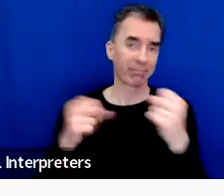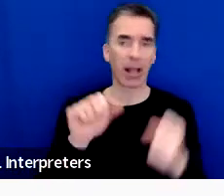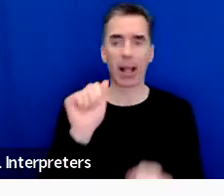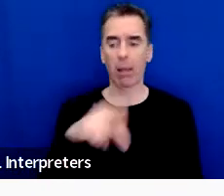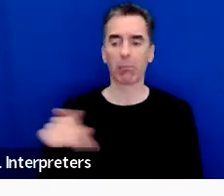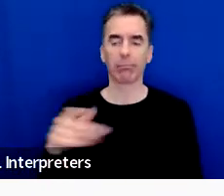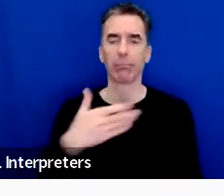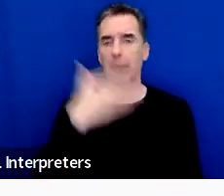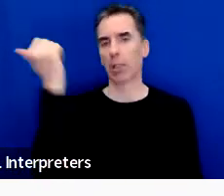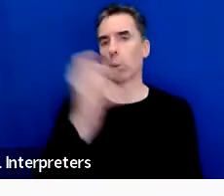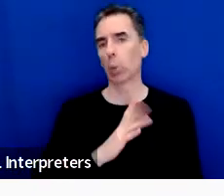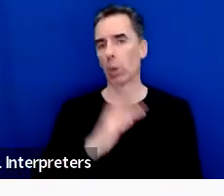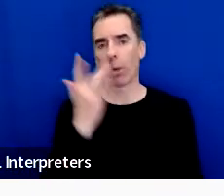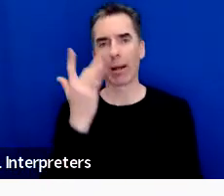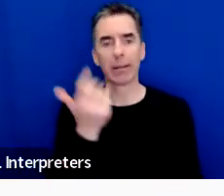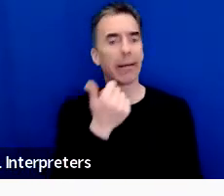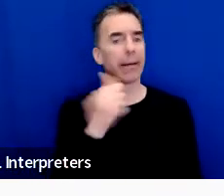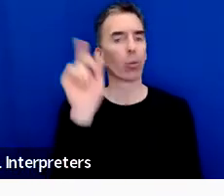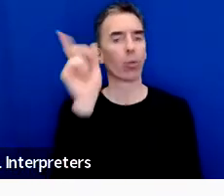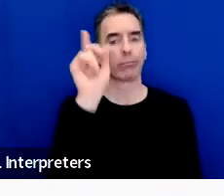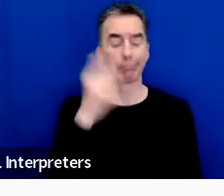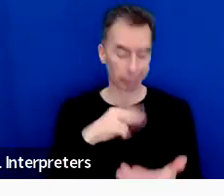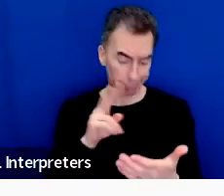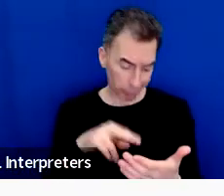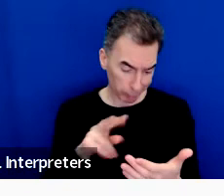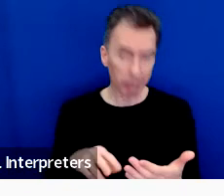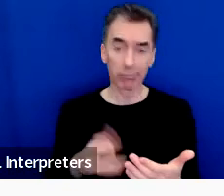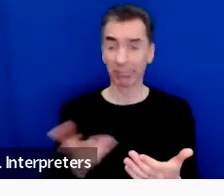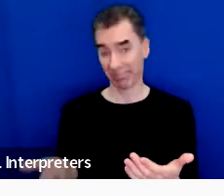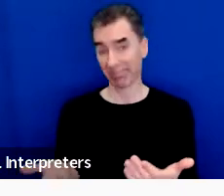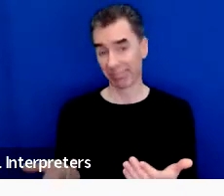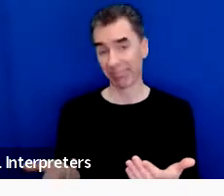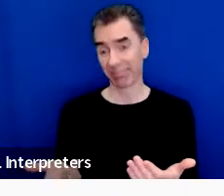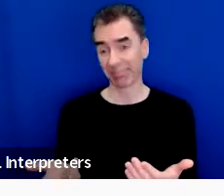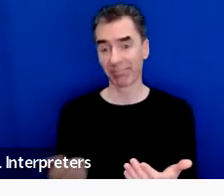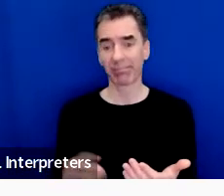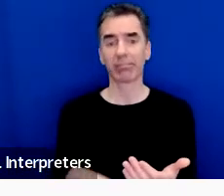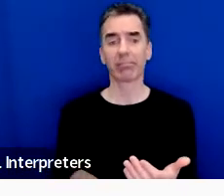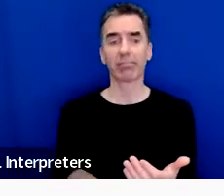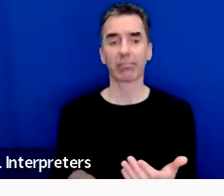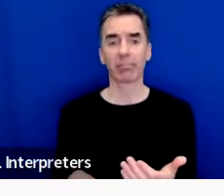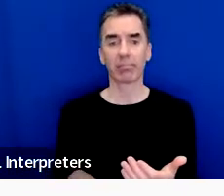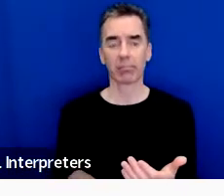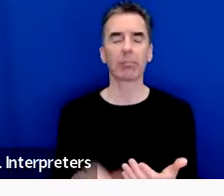because they can read their books on their phones and access it directly. And so there are some instructions that you can